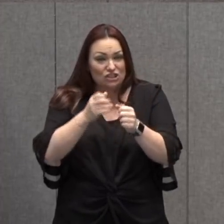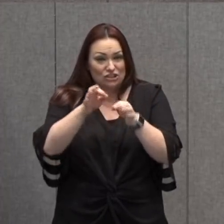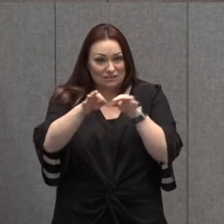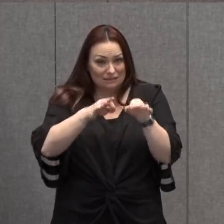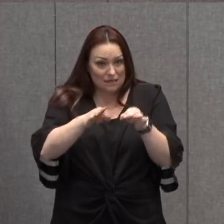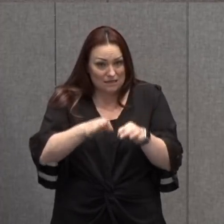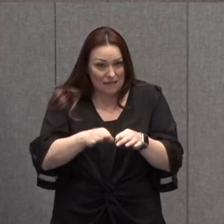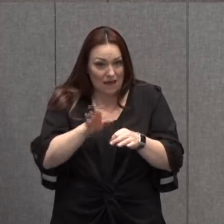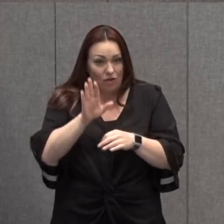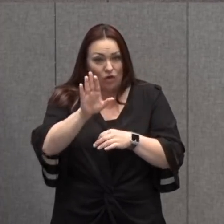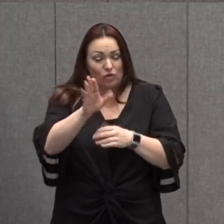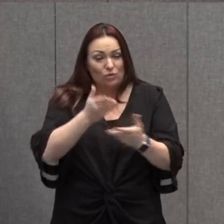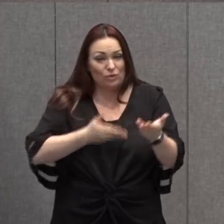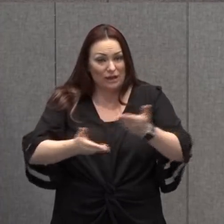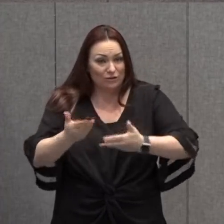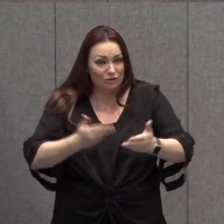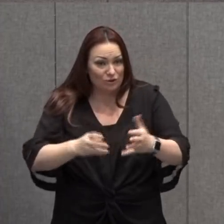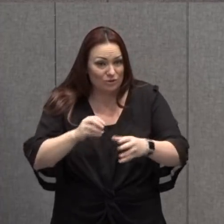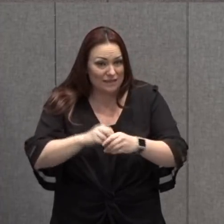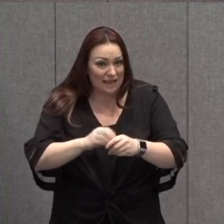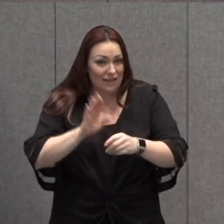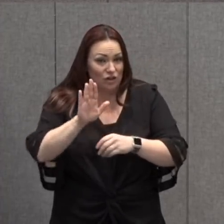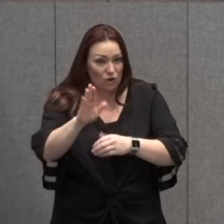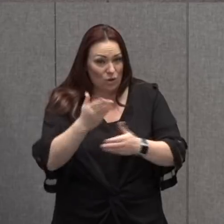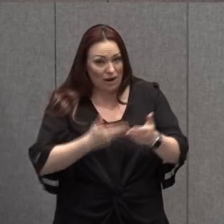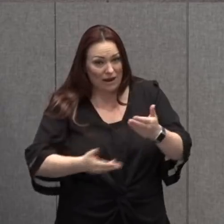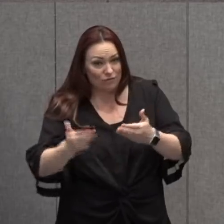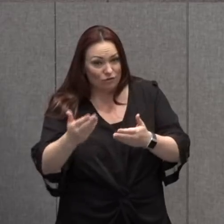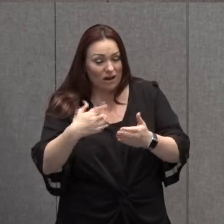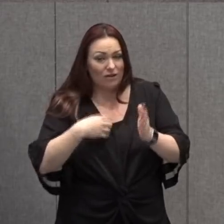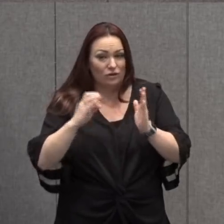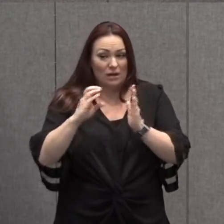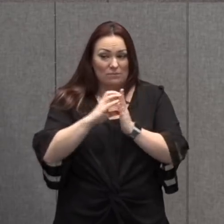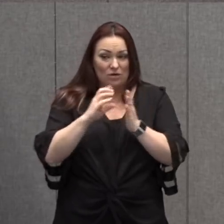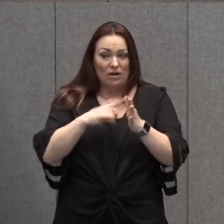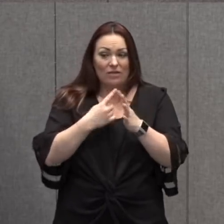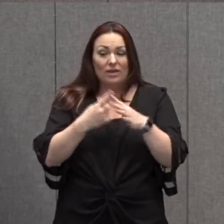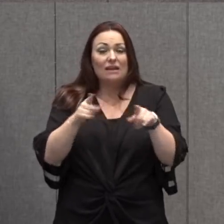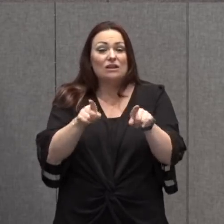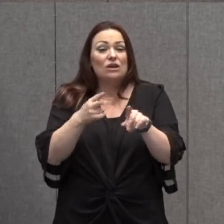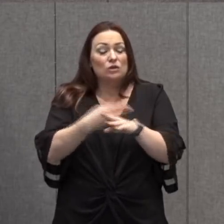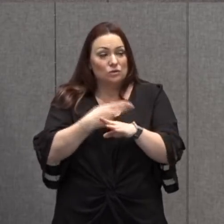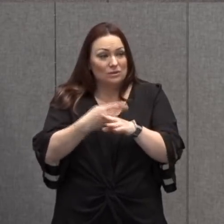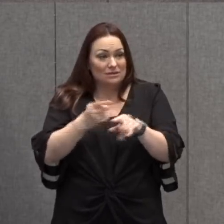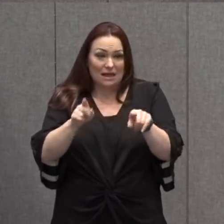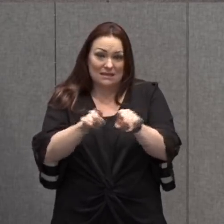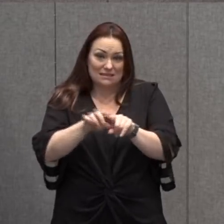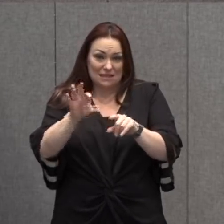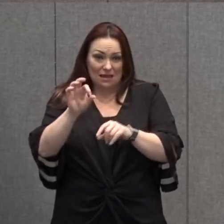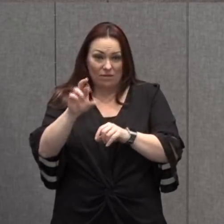introduced in your introductory paragraph, and then use the same format in your summary paragraph.